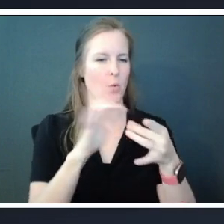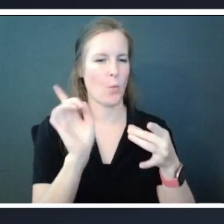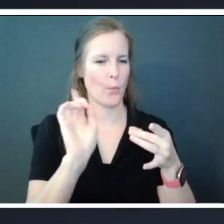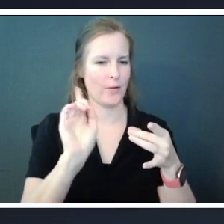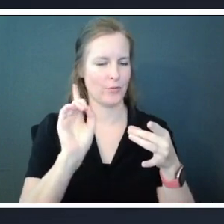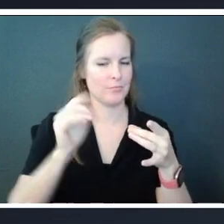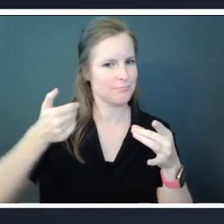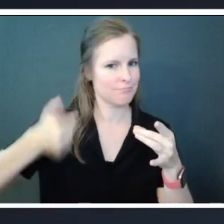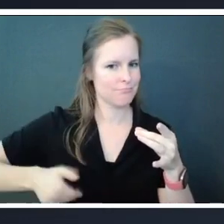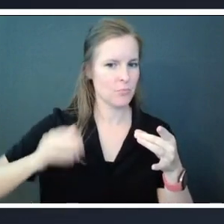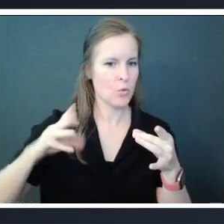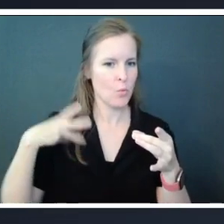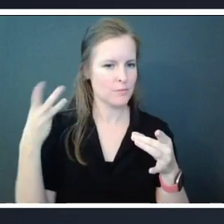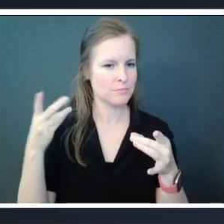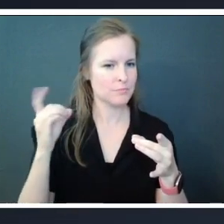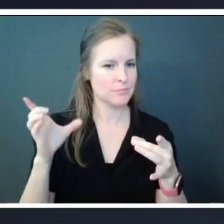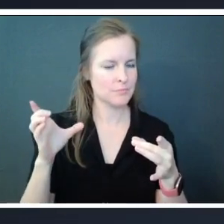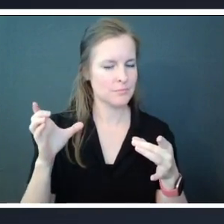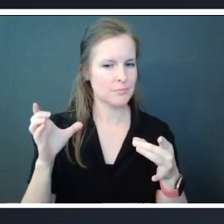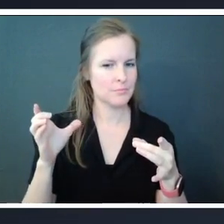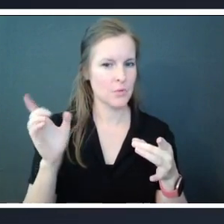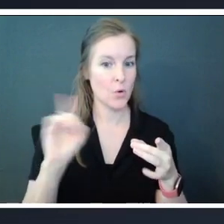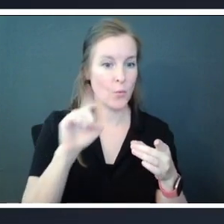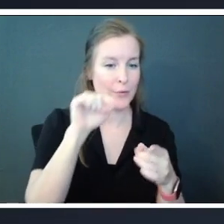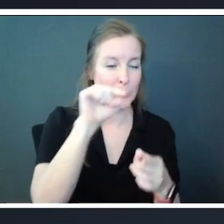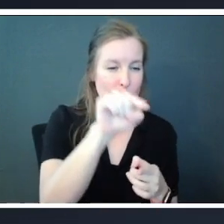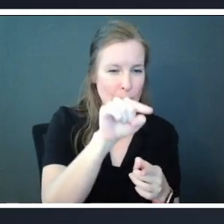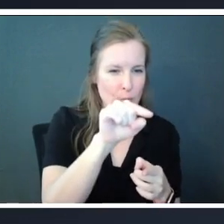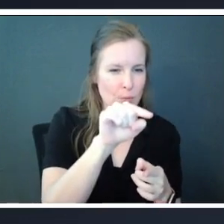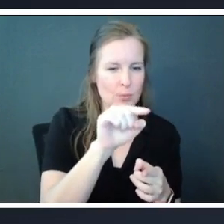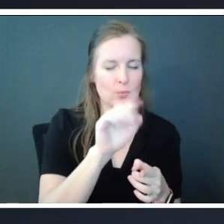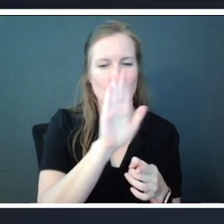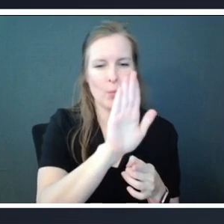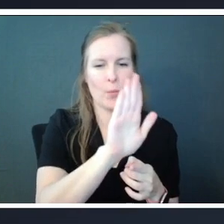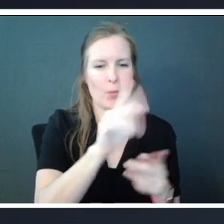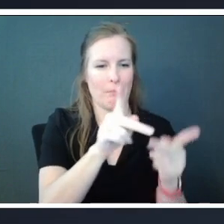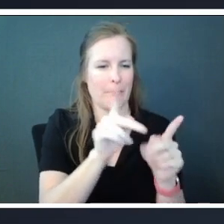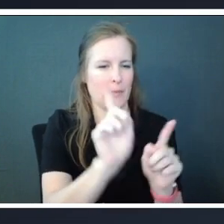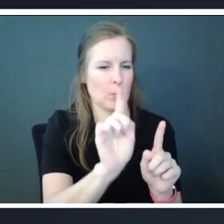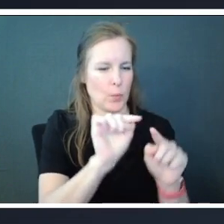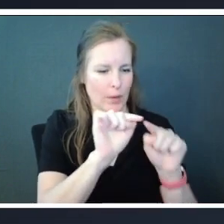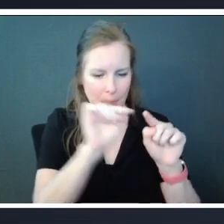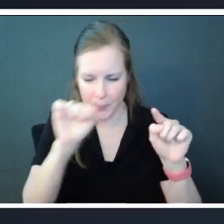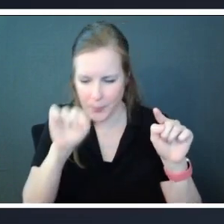figure out where they are on the map where we are in the view and really connect to all